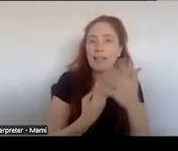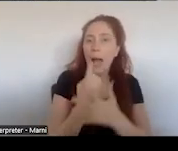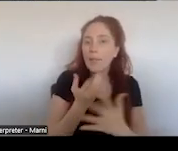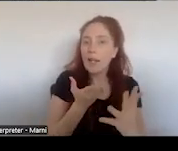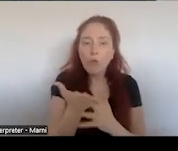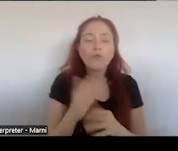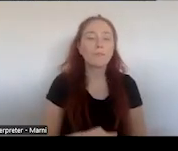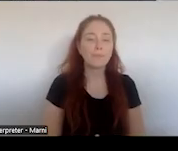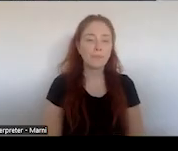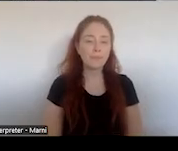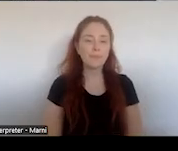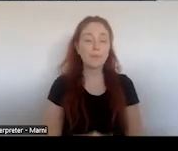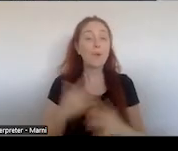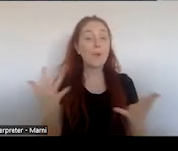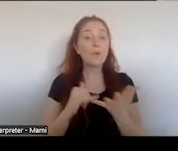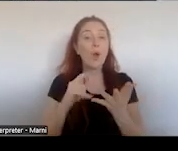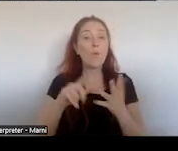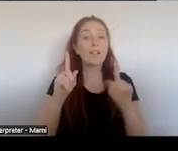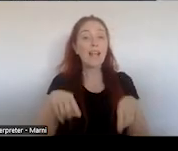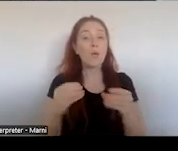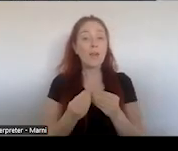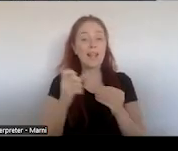We will start with Camilla. Could you give us a bit of an overview of